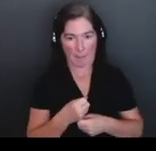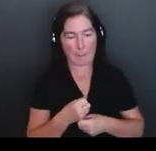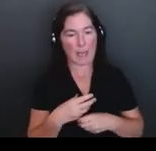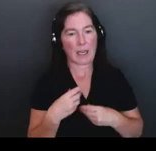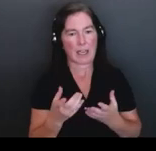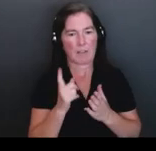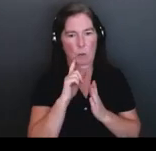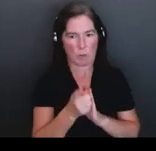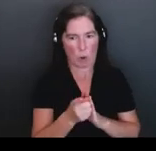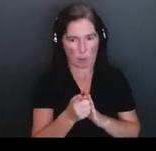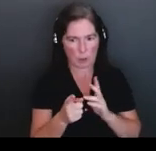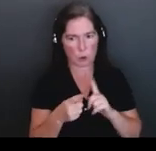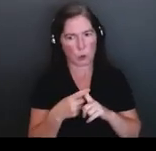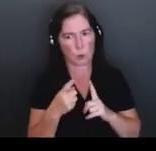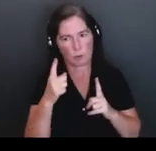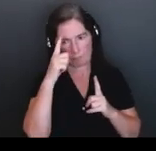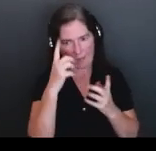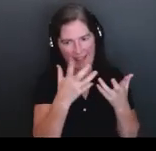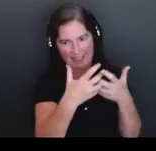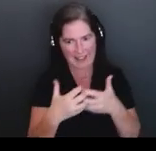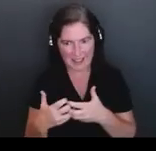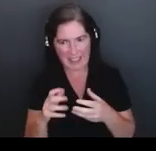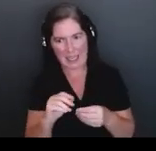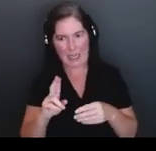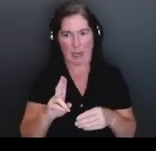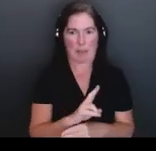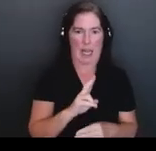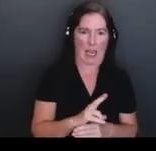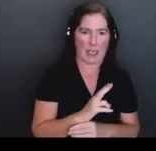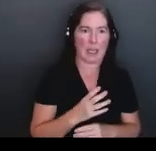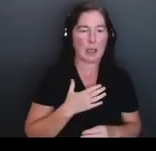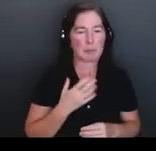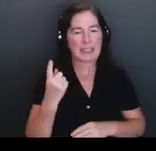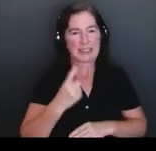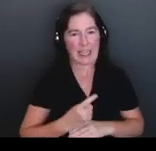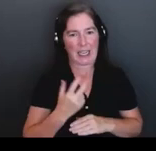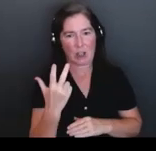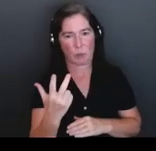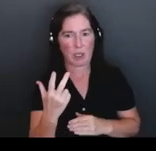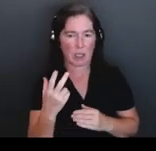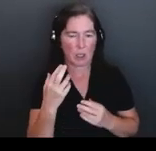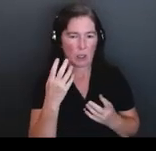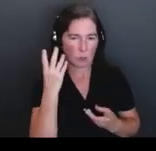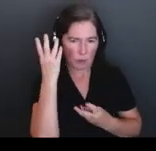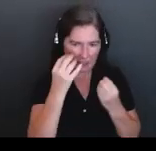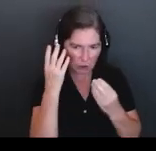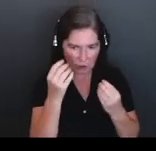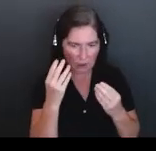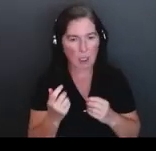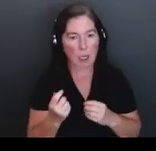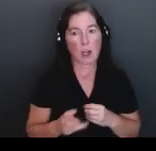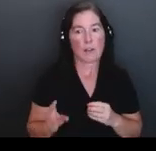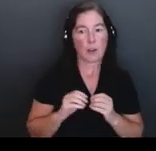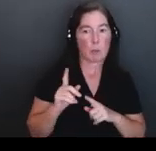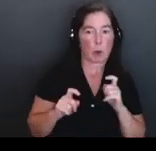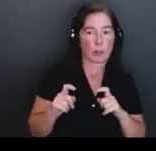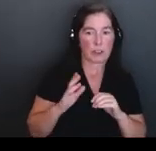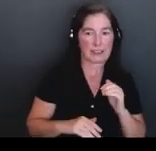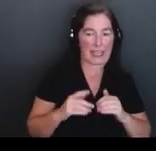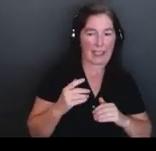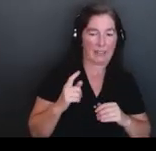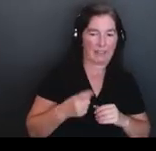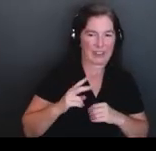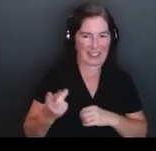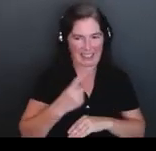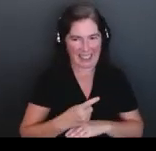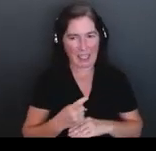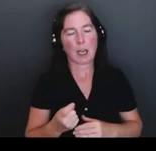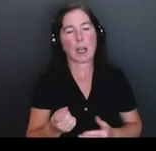Amy: Thank you.